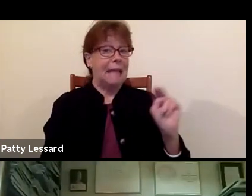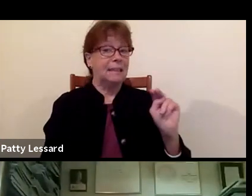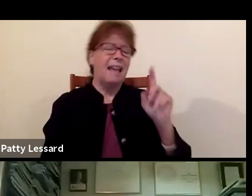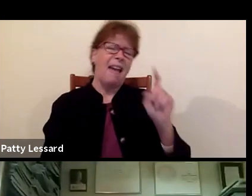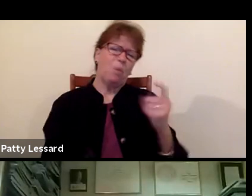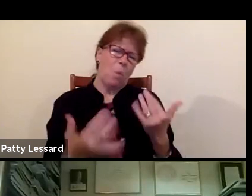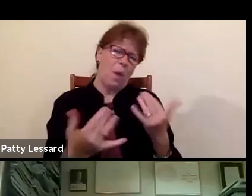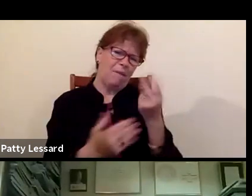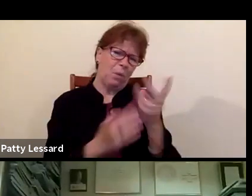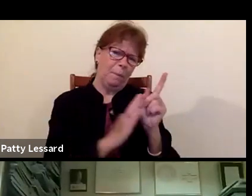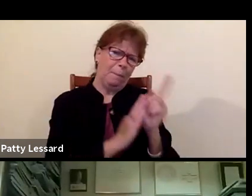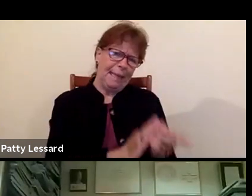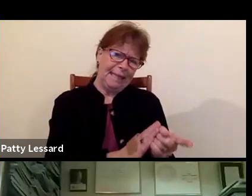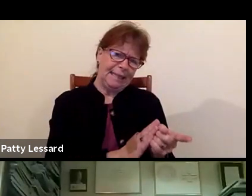YouTube.